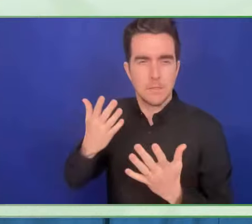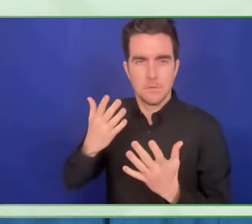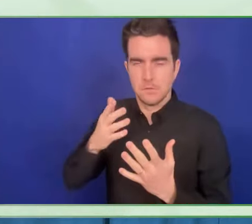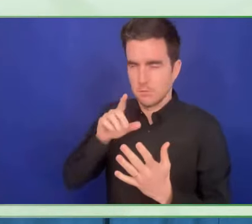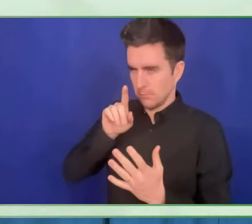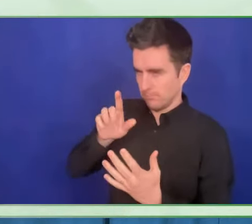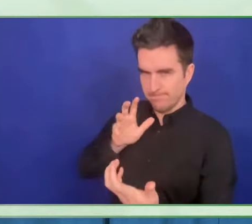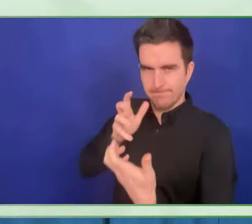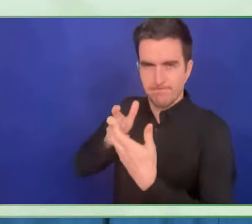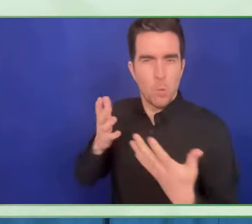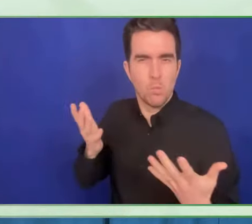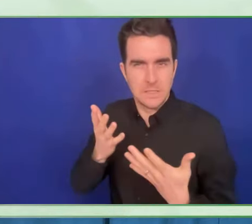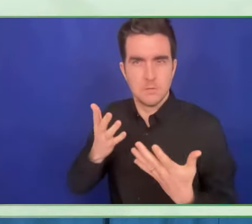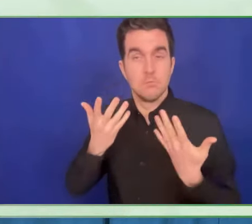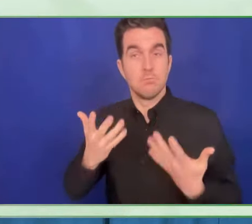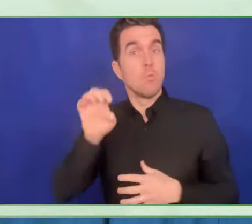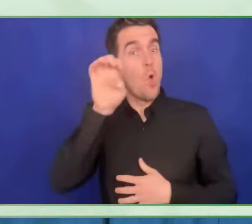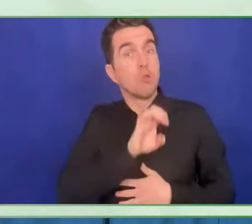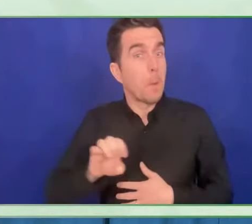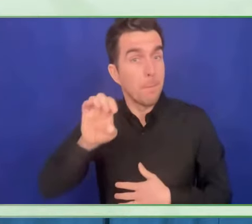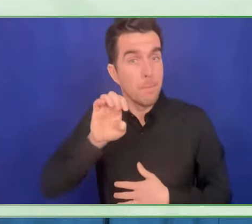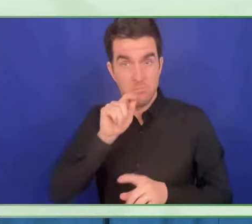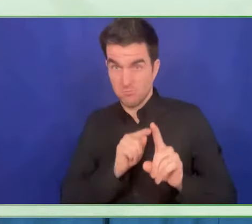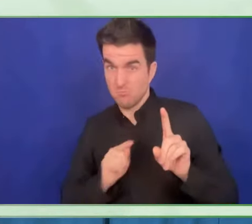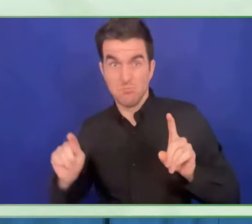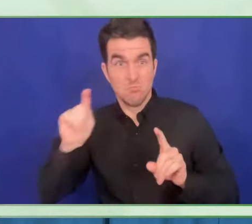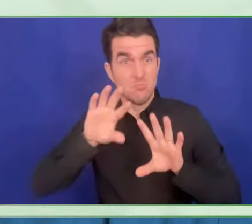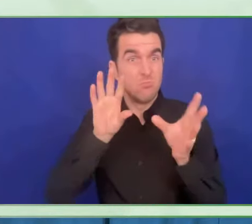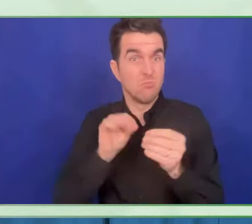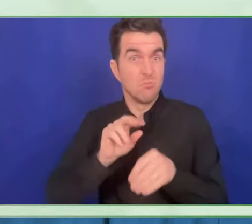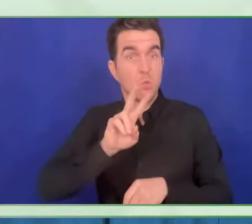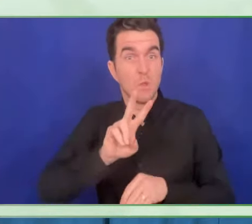It will work to address the recognition, the competencies to